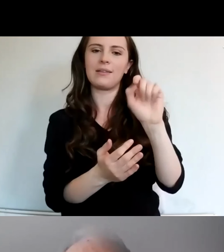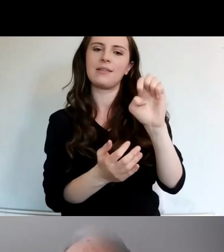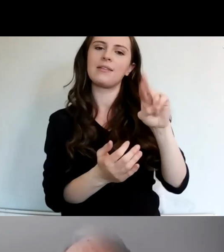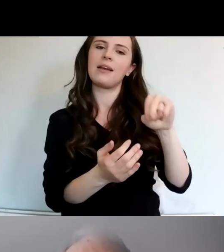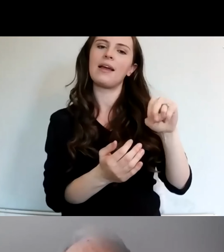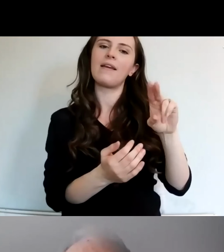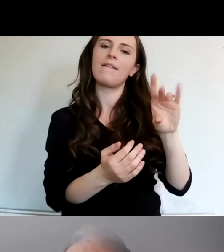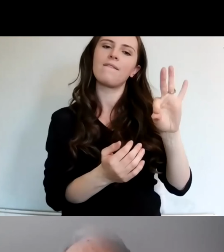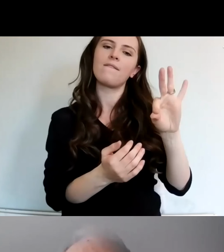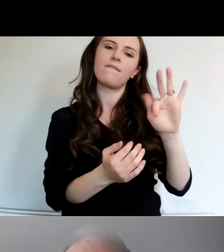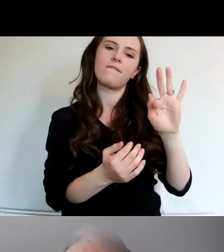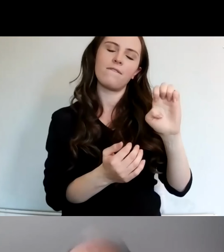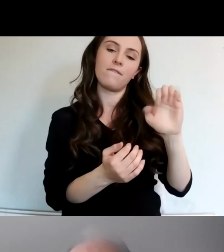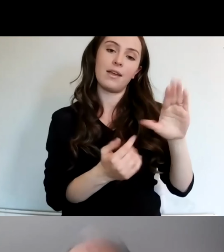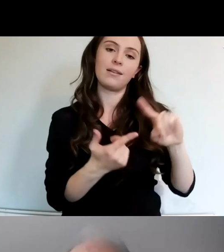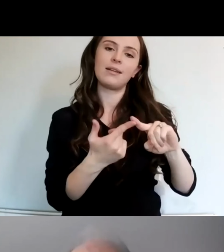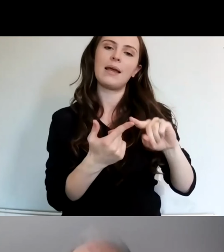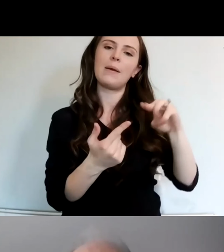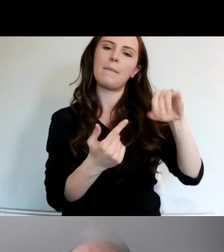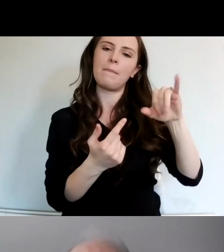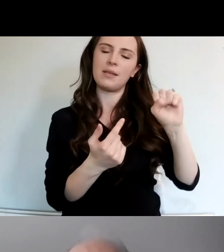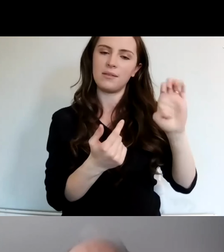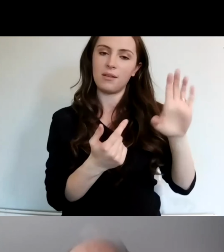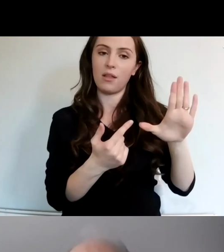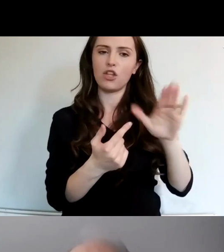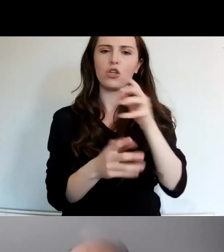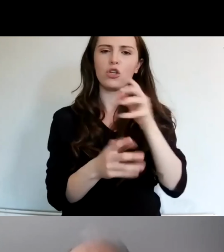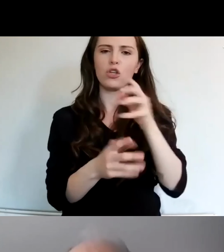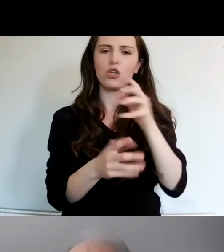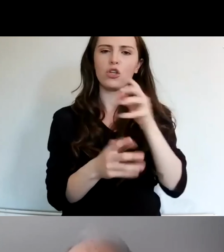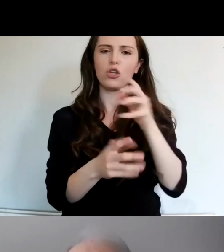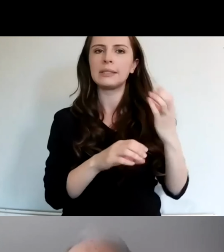and it's about a continual improvement process.